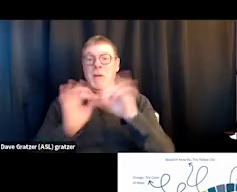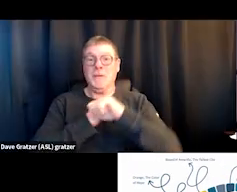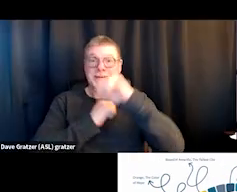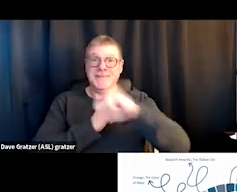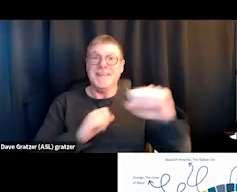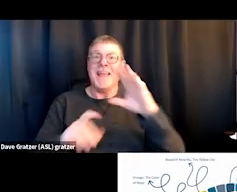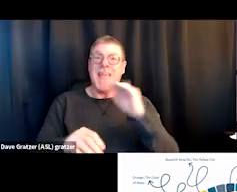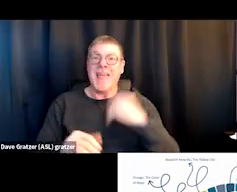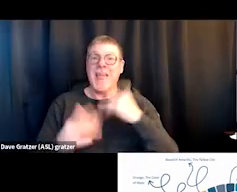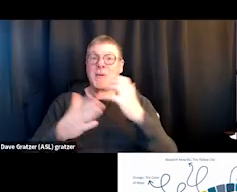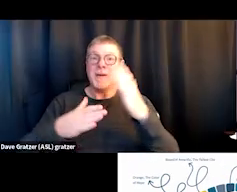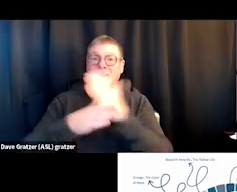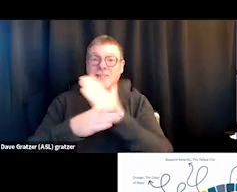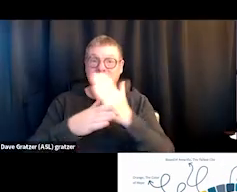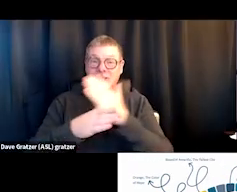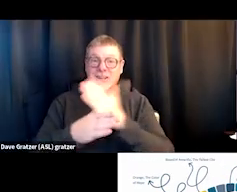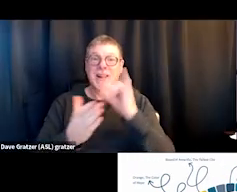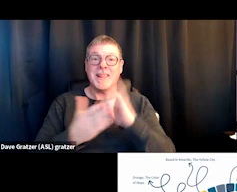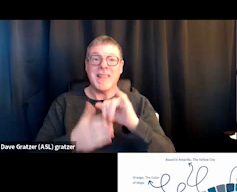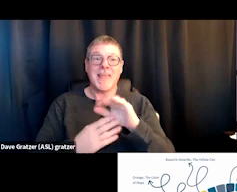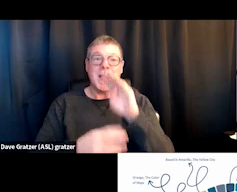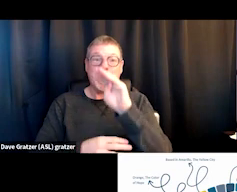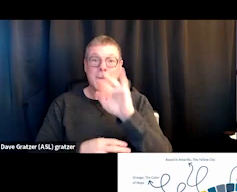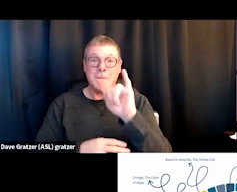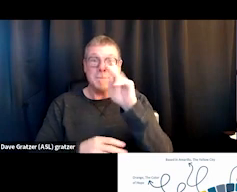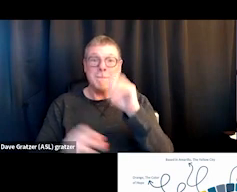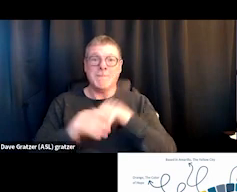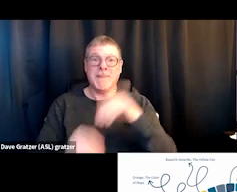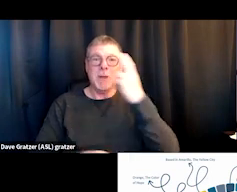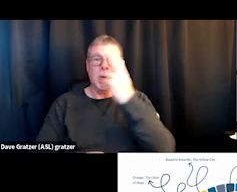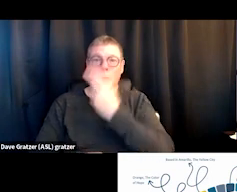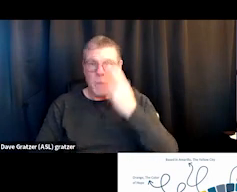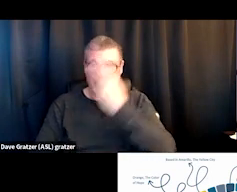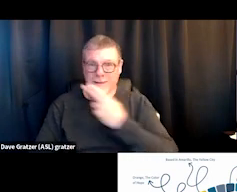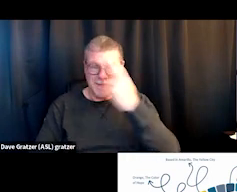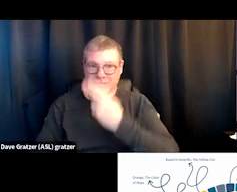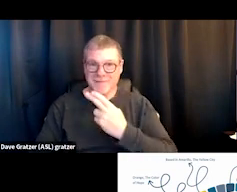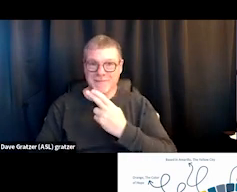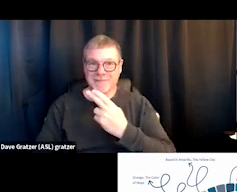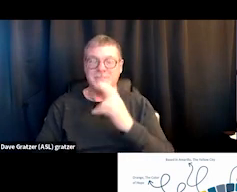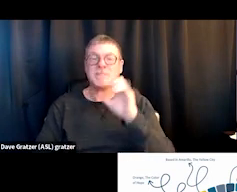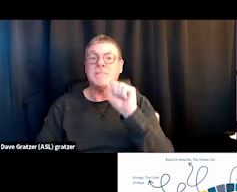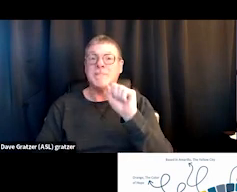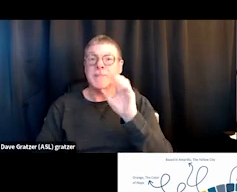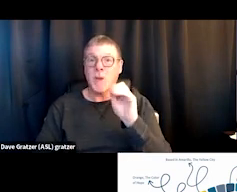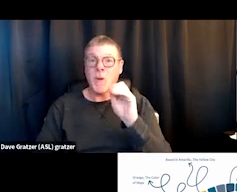And I wanna share that Mike, my colleague, is in Hawaii. So if you want to just put a whole bunch of stuff